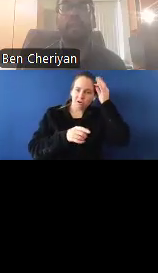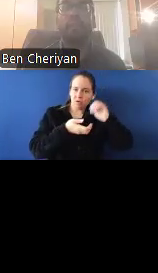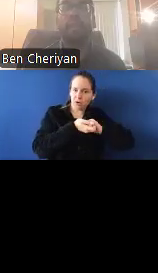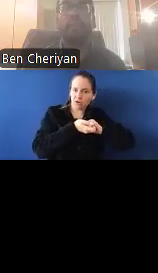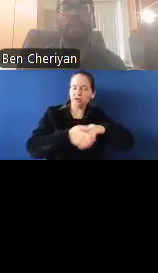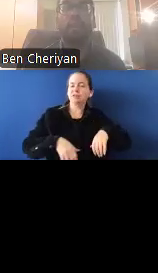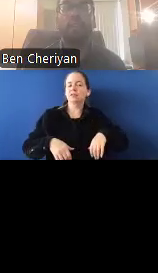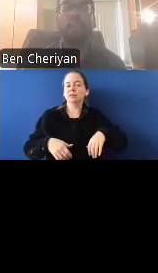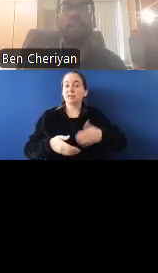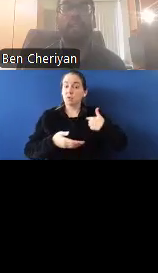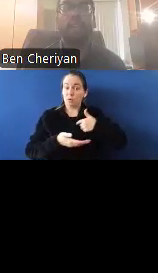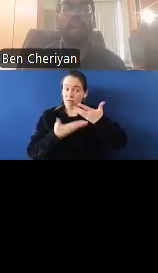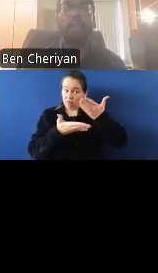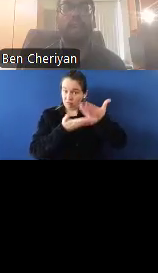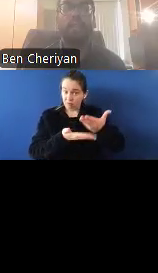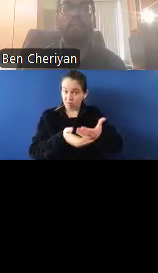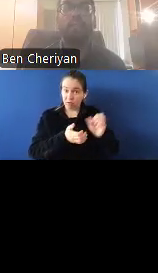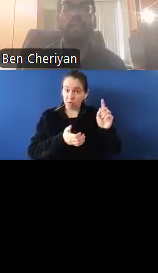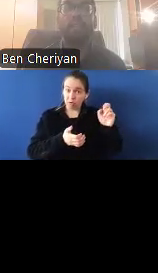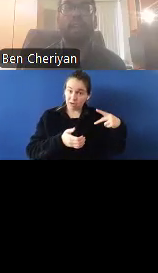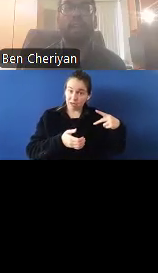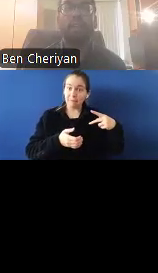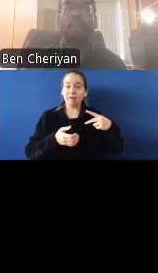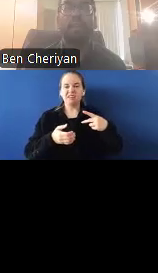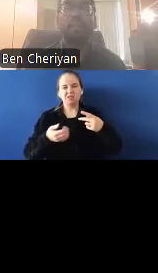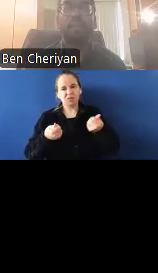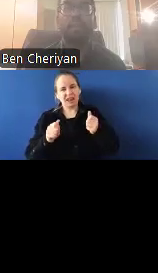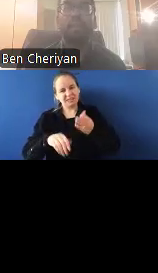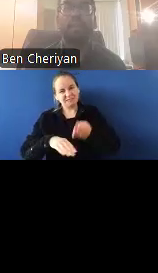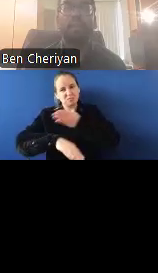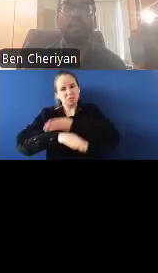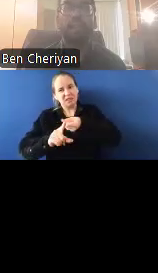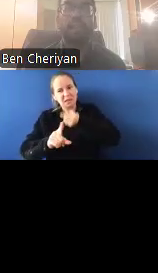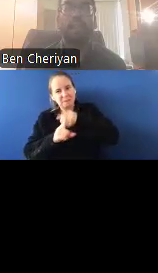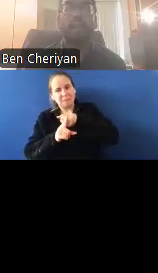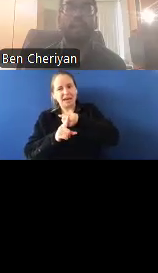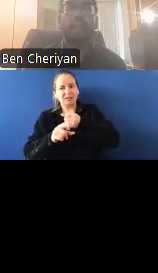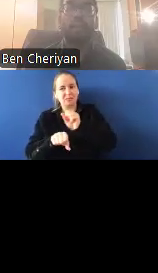as well as our federal partners that impact the employment of Americans with disabilities.